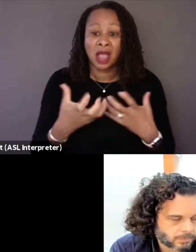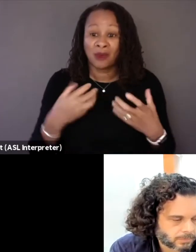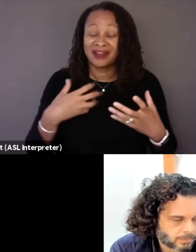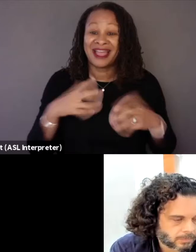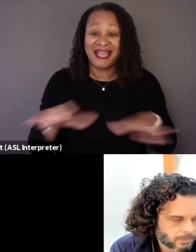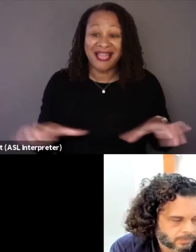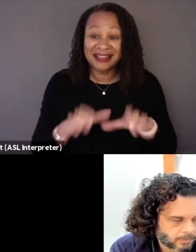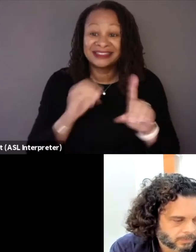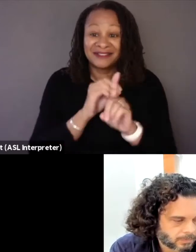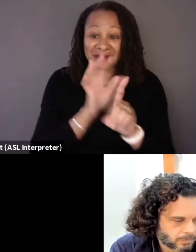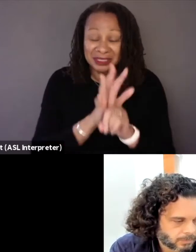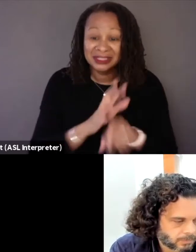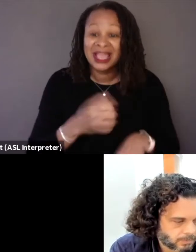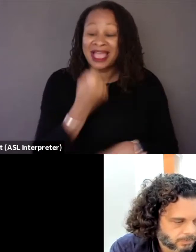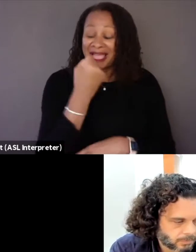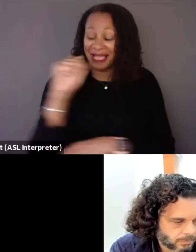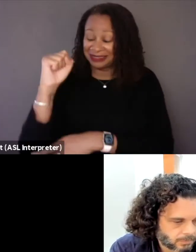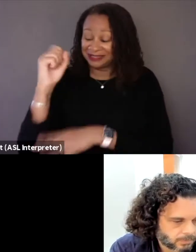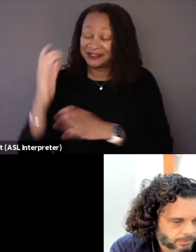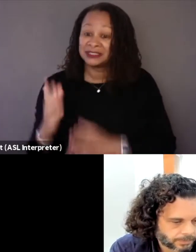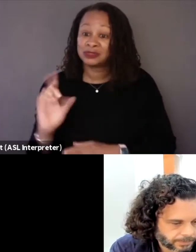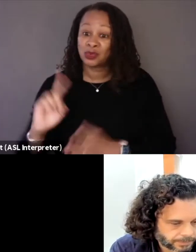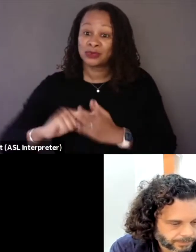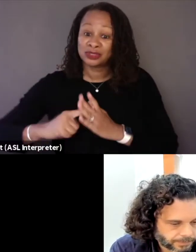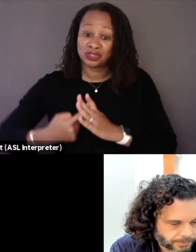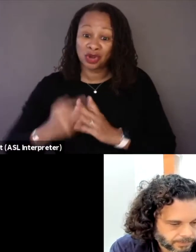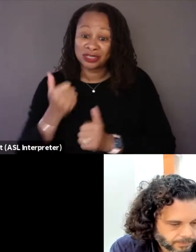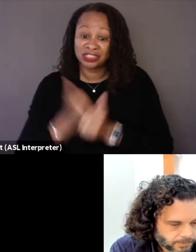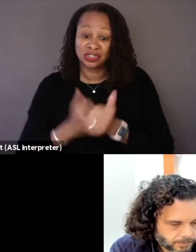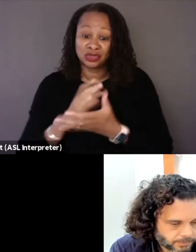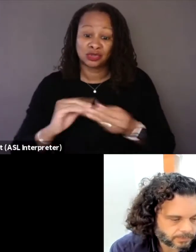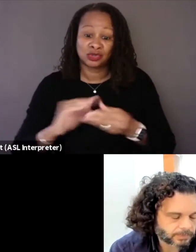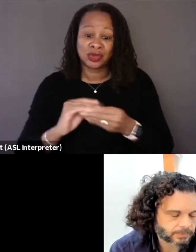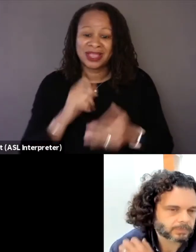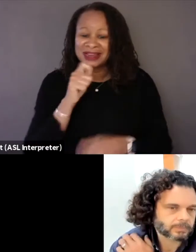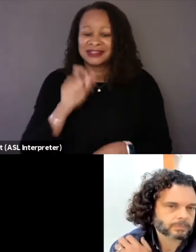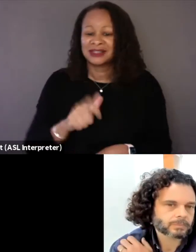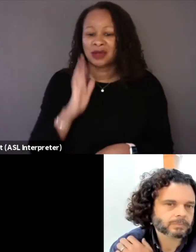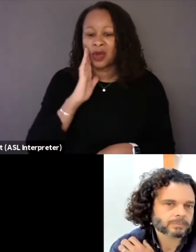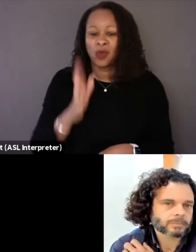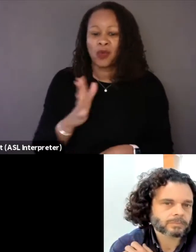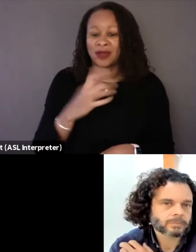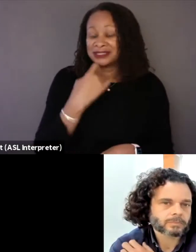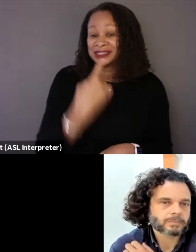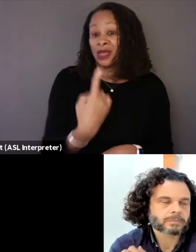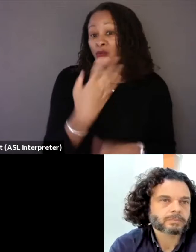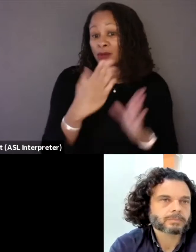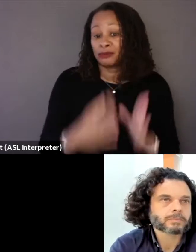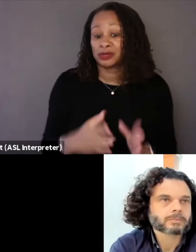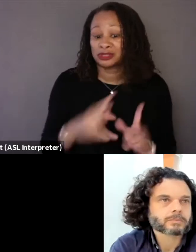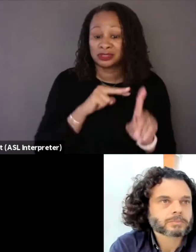activism as part of where we start with each story is not necessarily like, oh, we're just going to tell one person's side and not, I mean, we had hoped